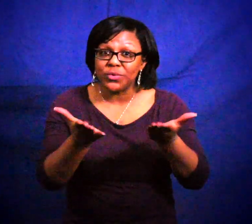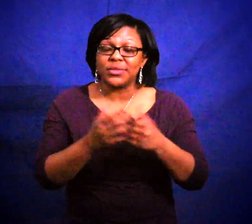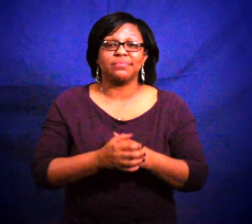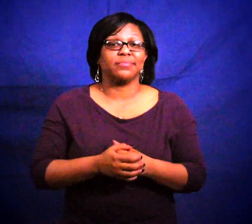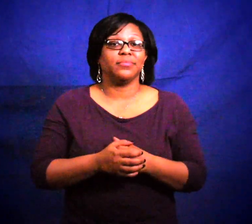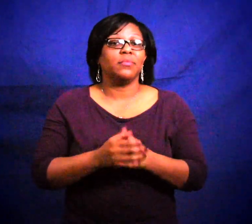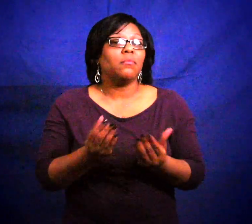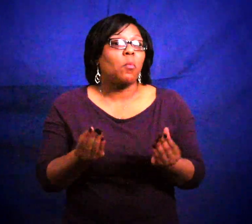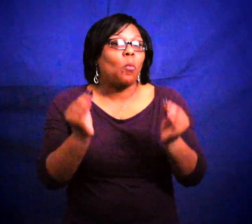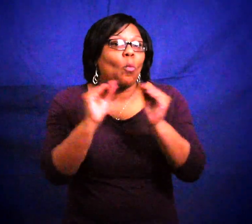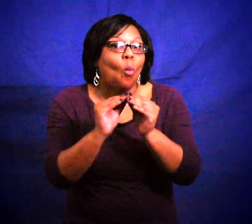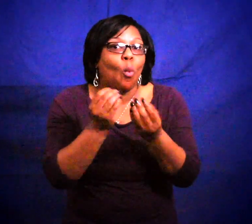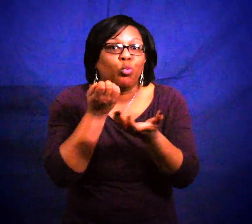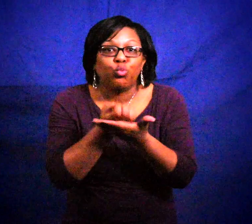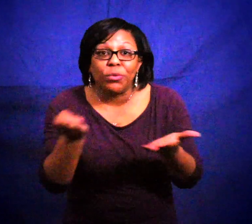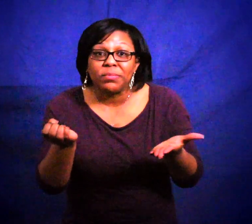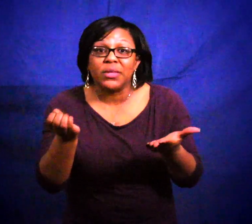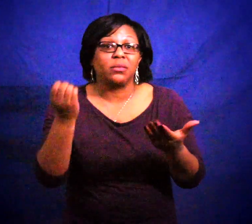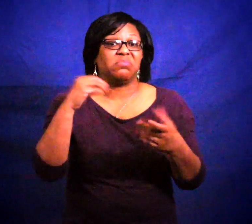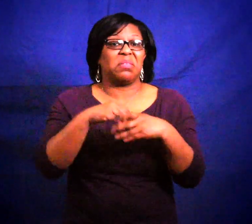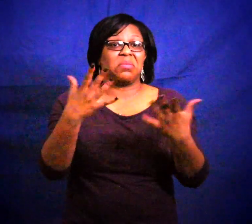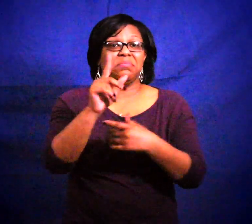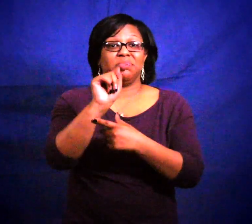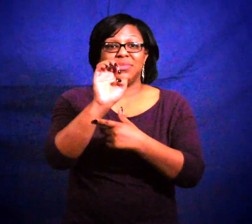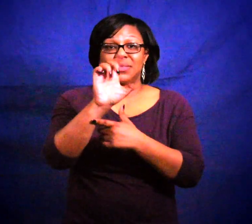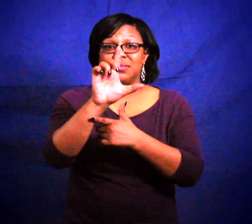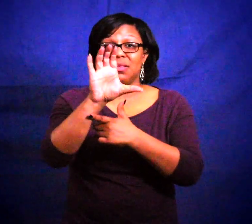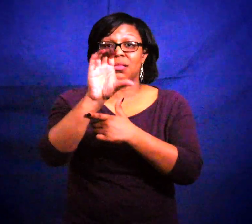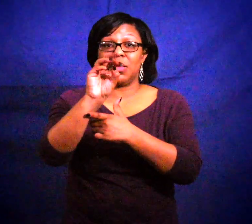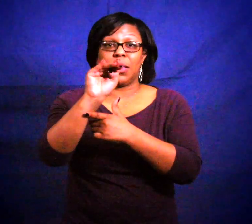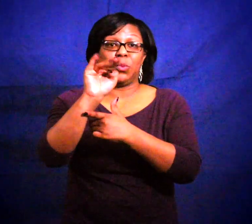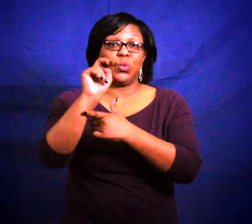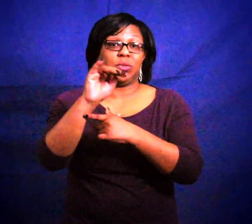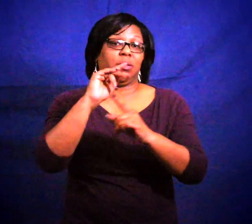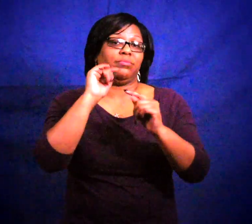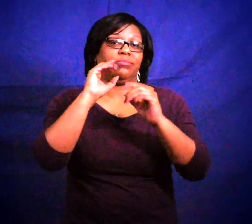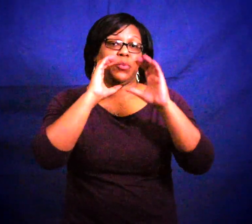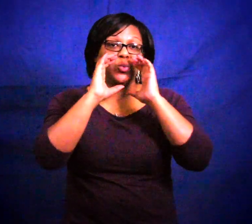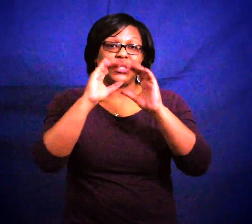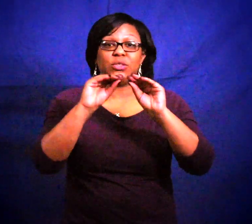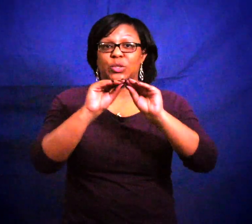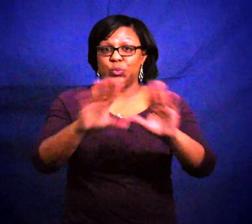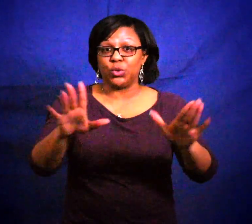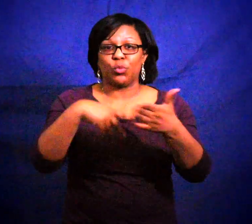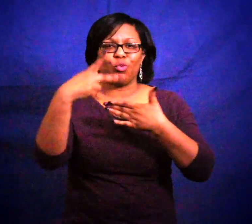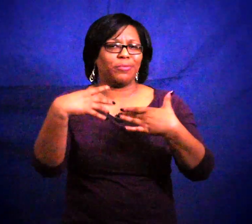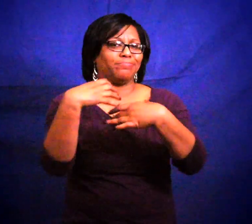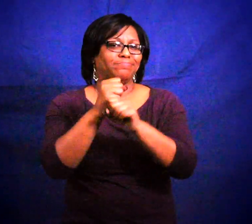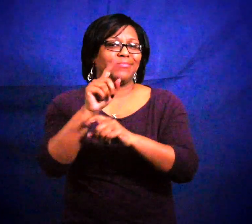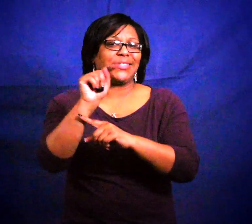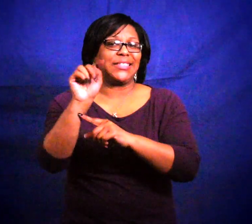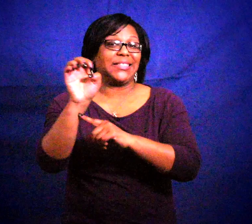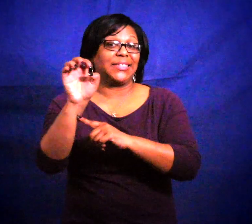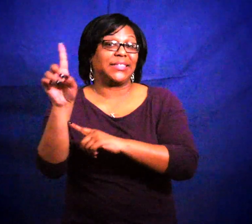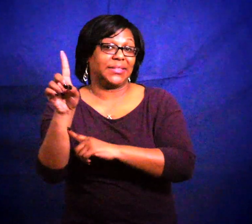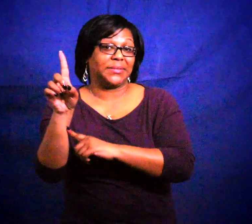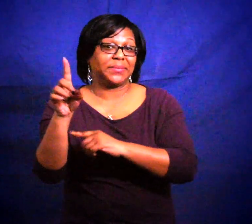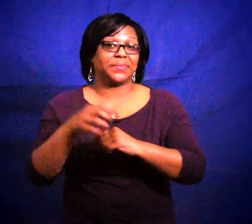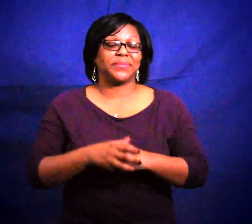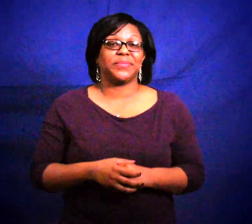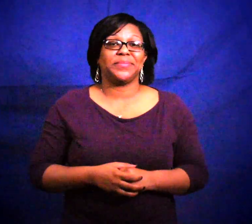and more equipment in the telecommunication distribution program.